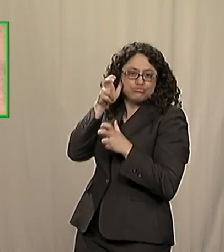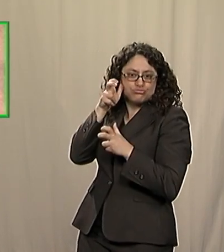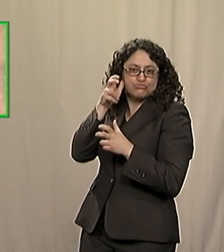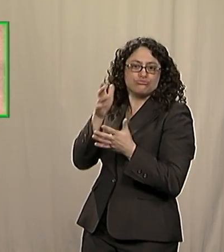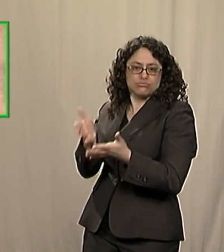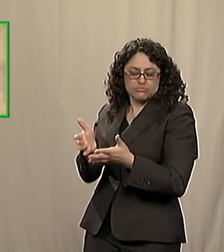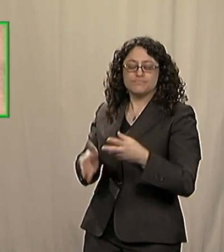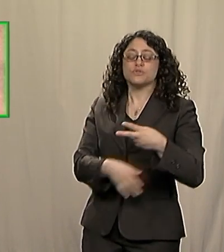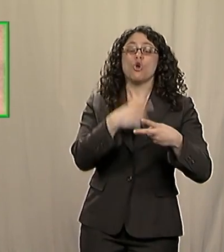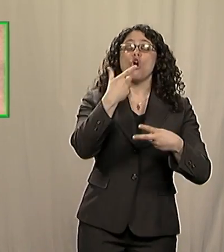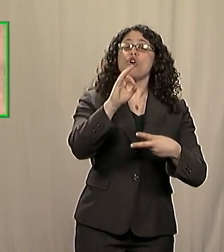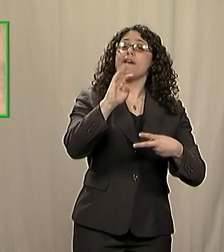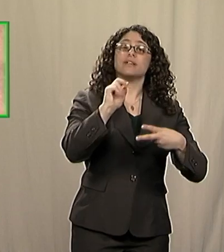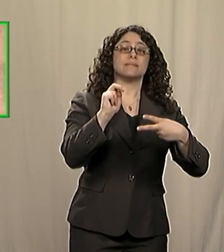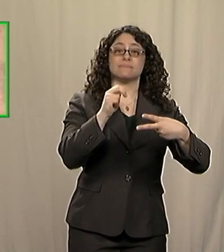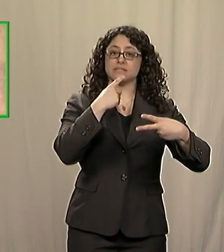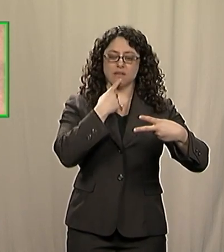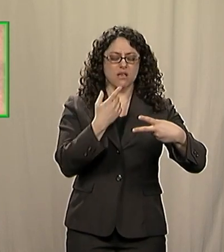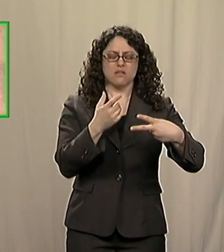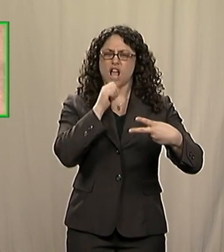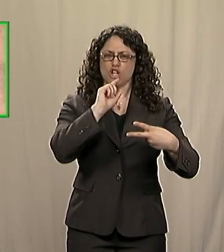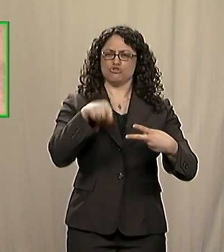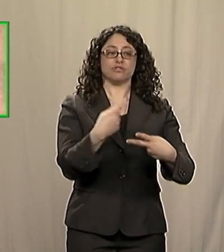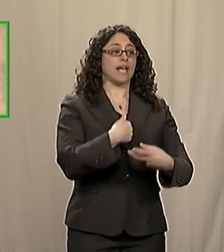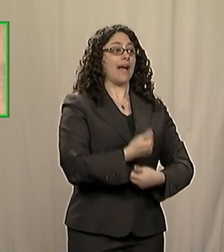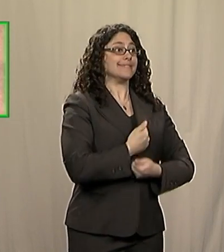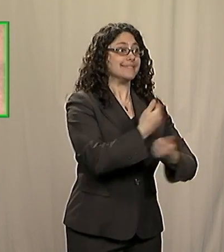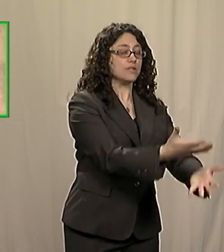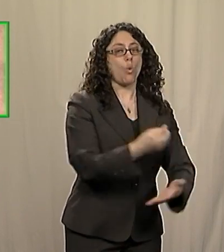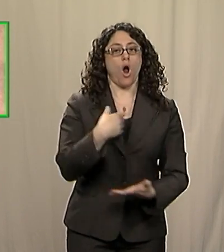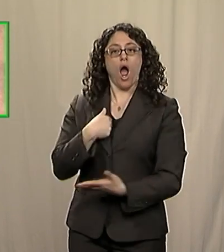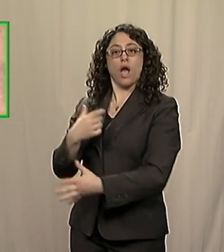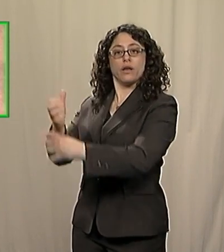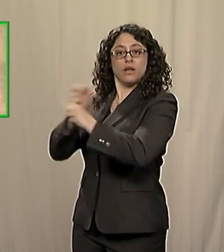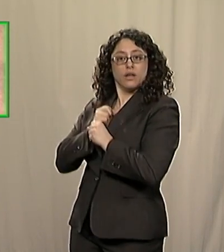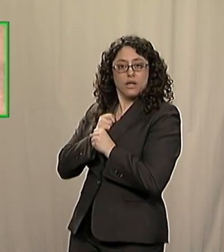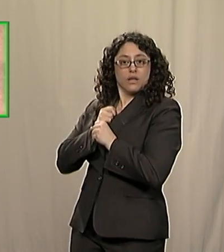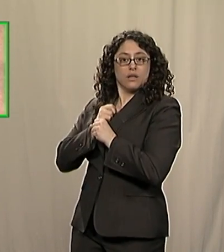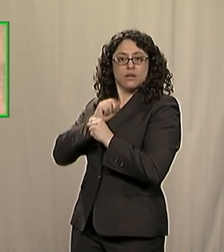between producing and receiving language. There are sub roles, more complicated roles